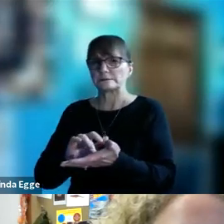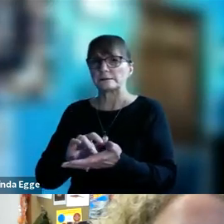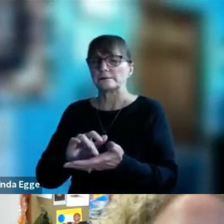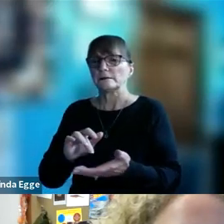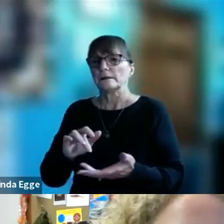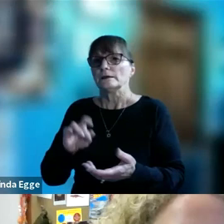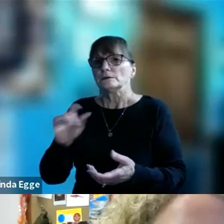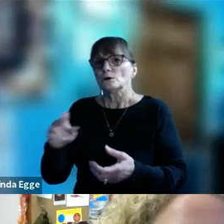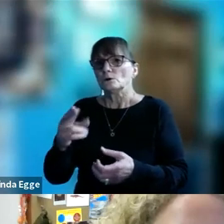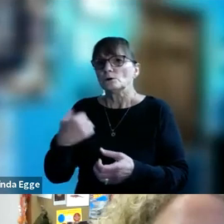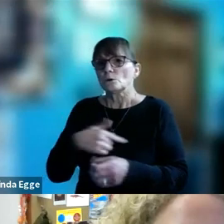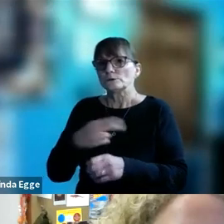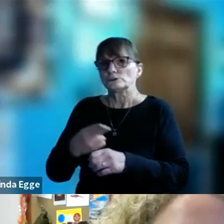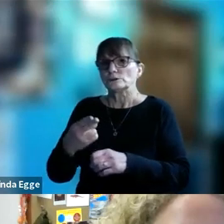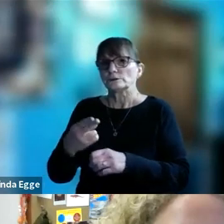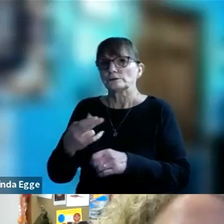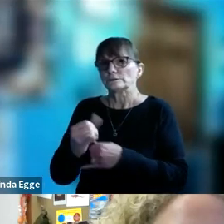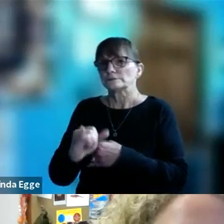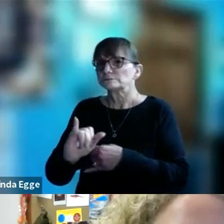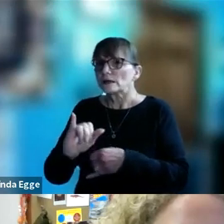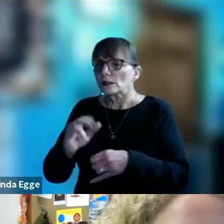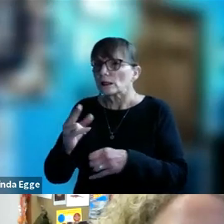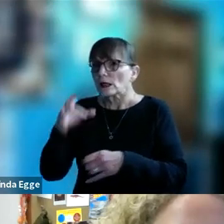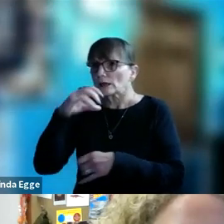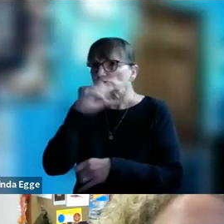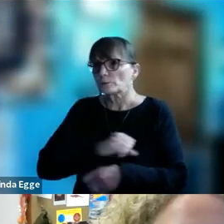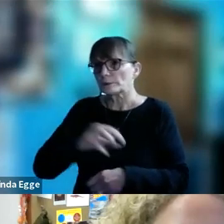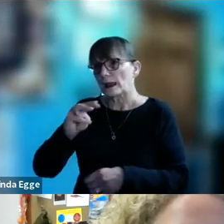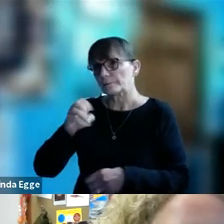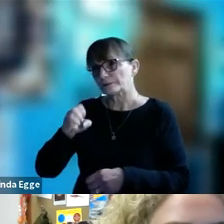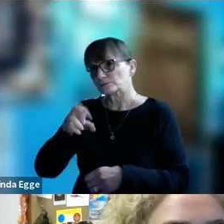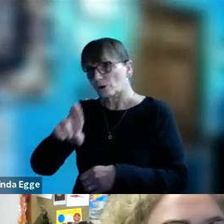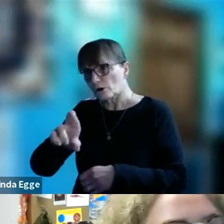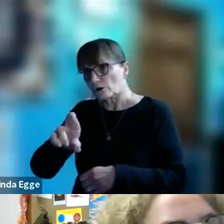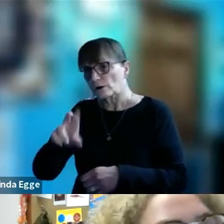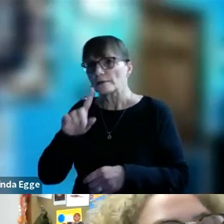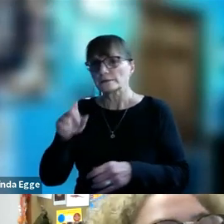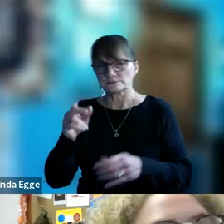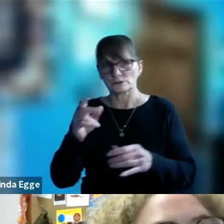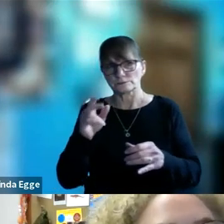we should still include that in the MSR. So this would be for an individual with, and I think somebody,